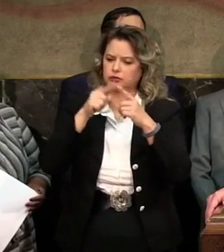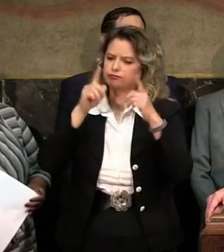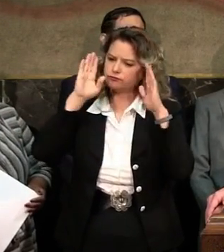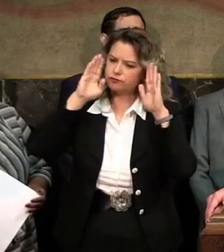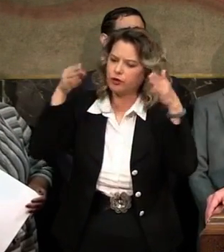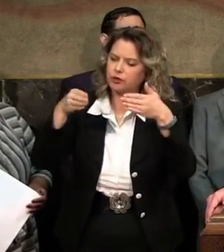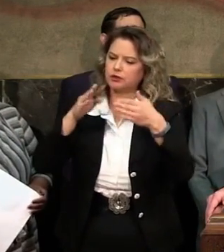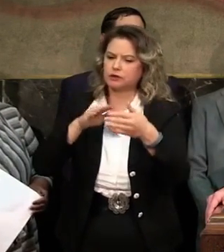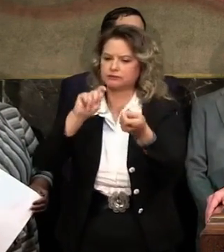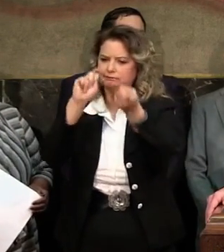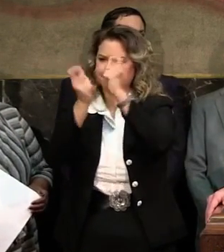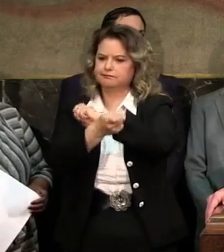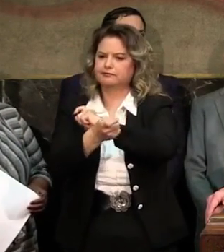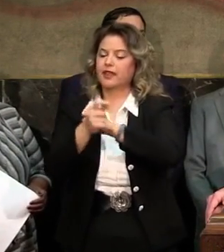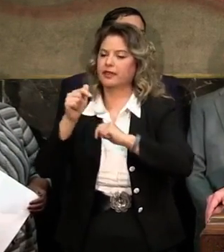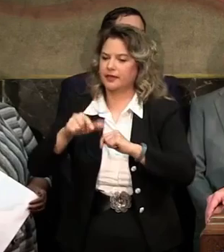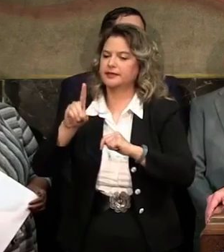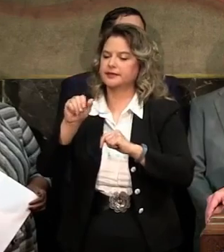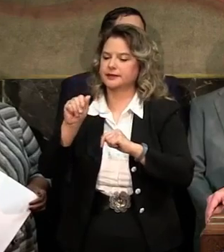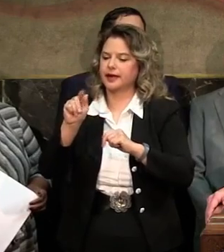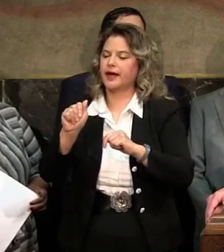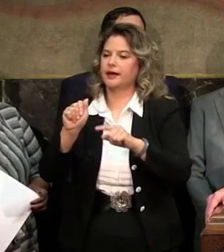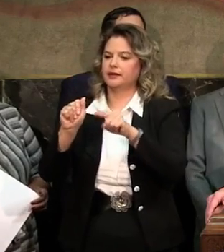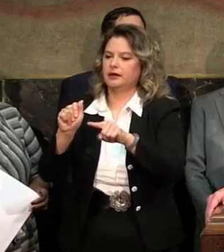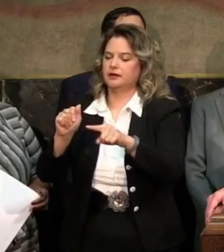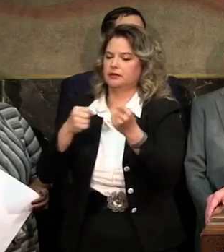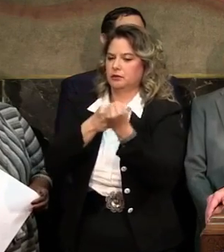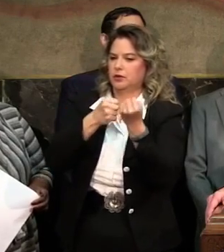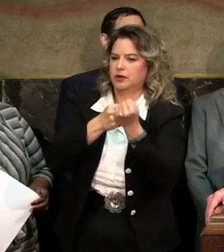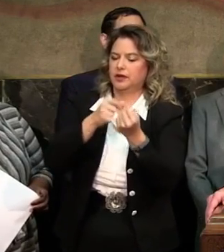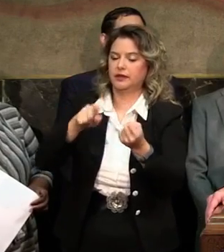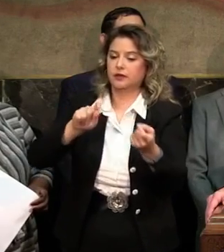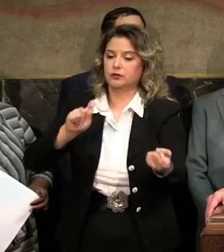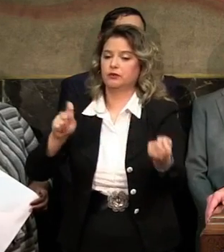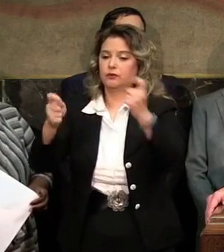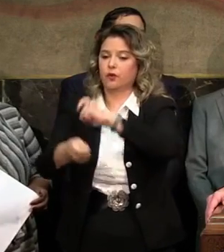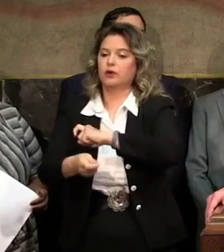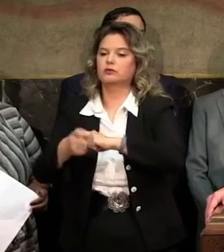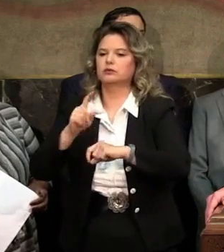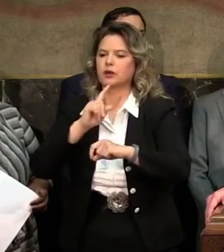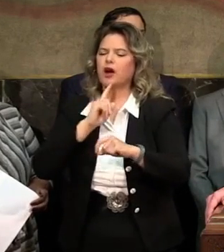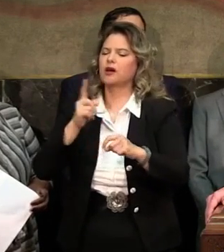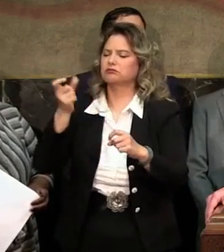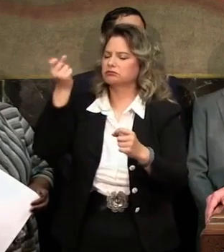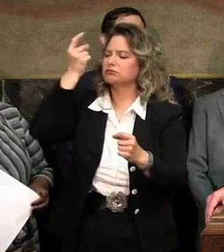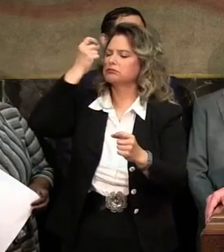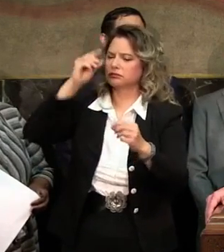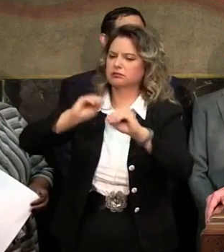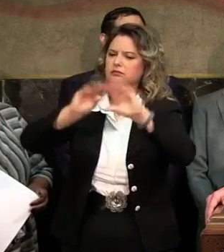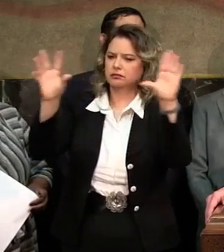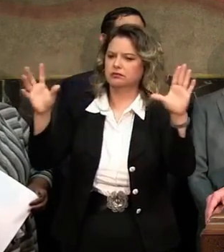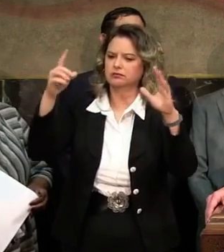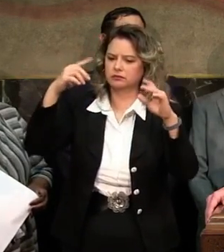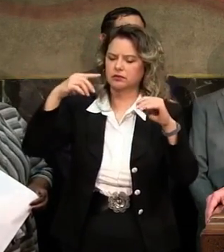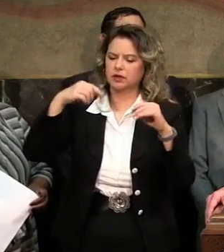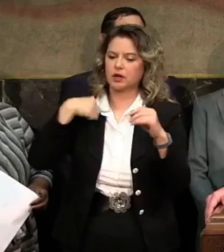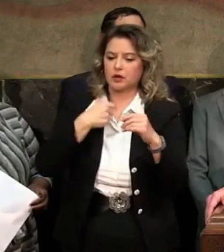data-driven course and these reforms are comprehensive if adopted into law we project that we do Stu prison population